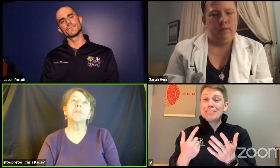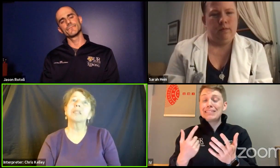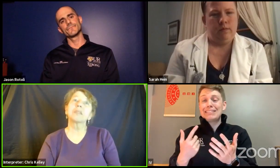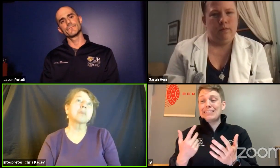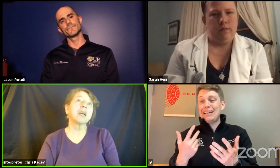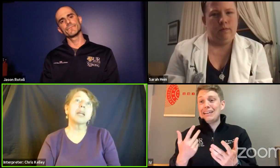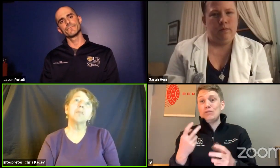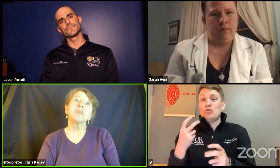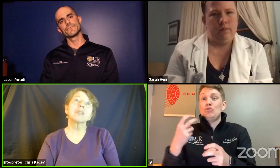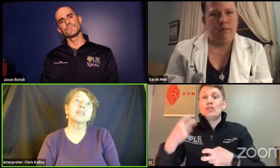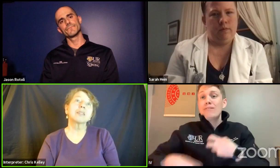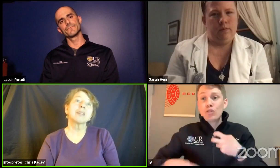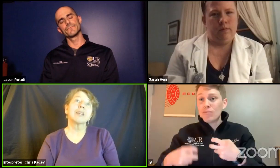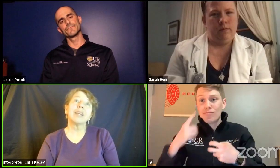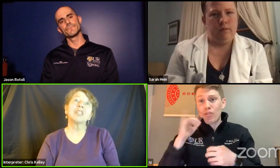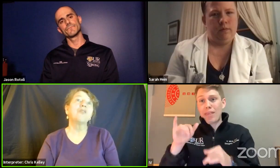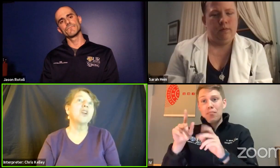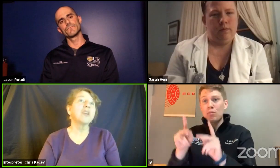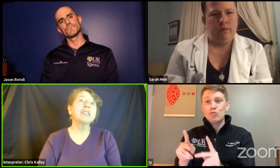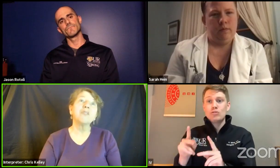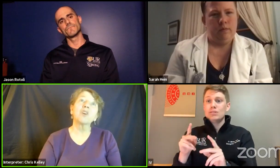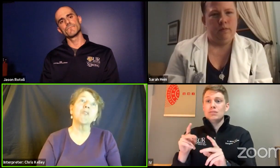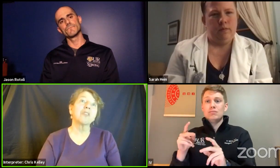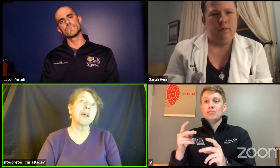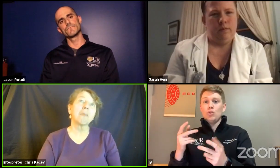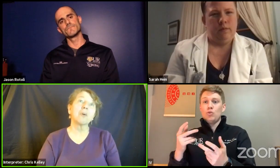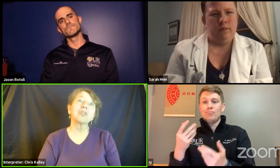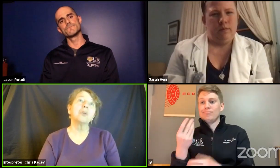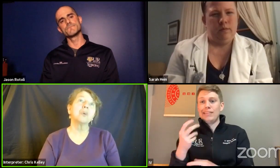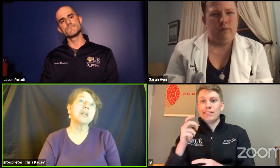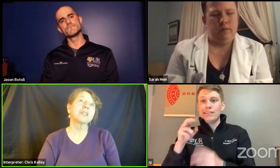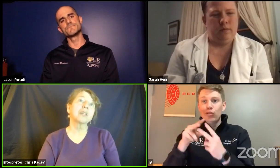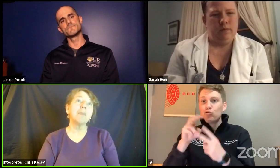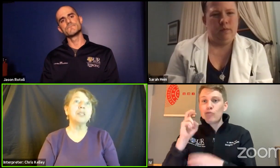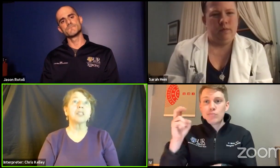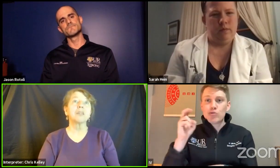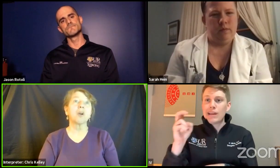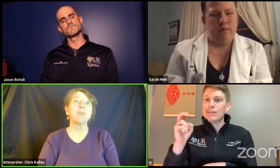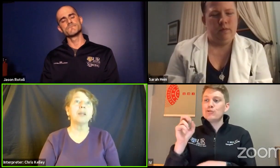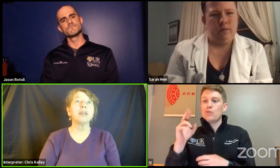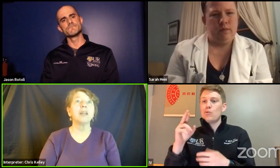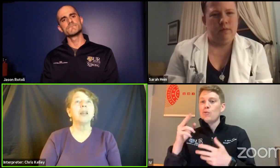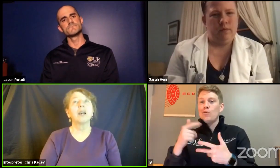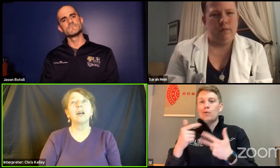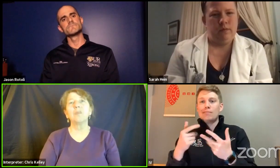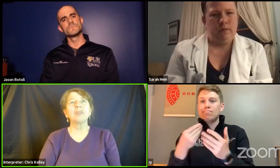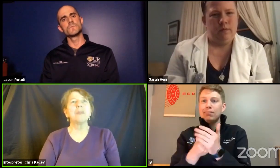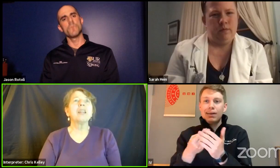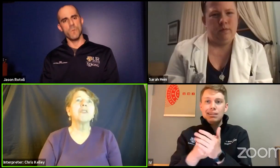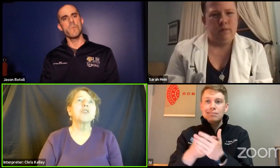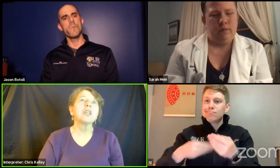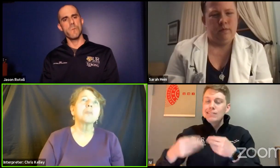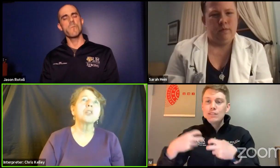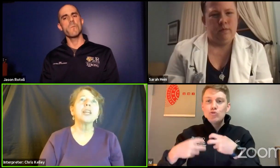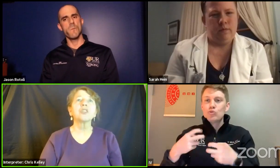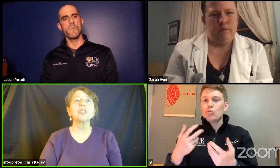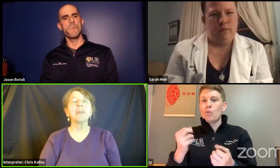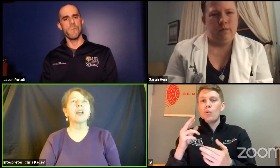Dr. IV Muris: The emergency department is a safety net. That's to make sure that you are safe and that you're taken care